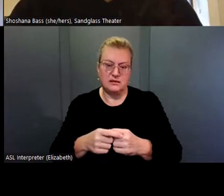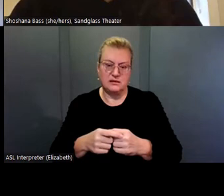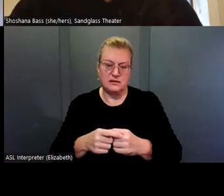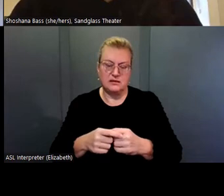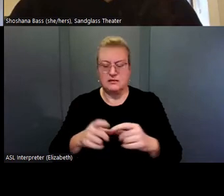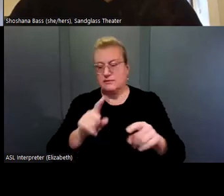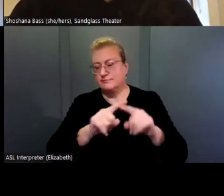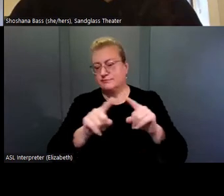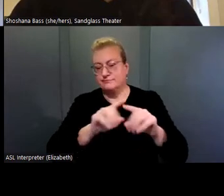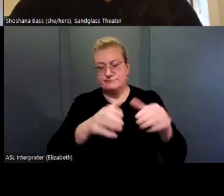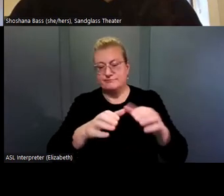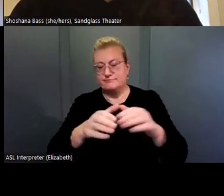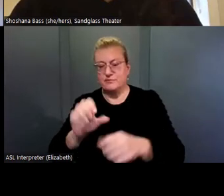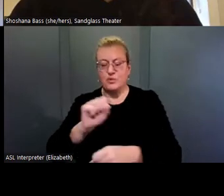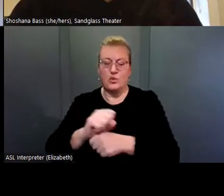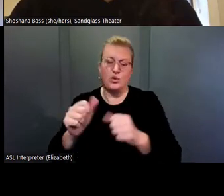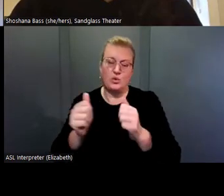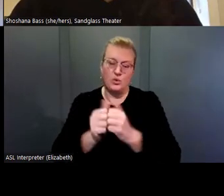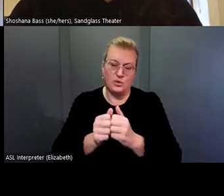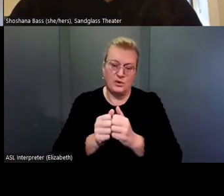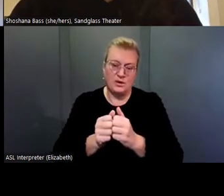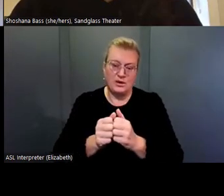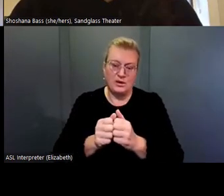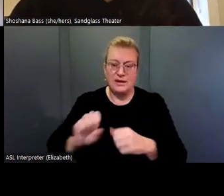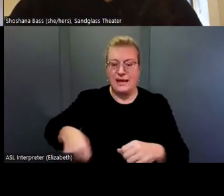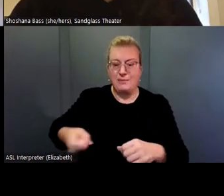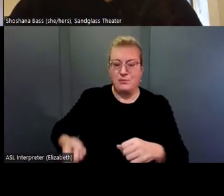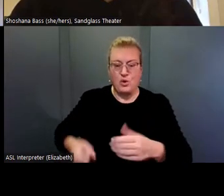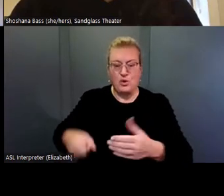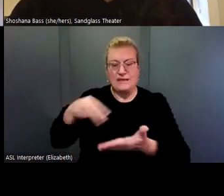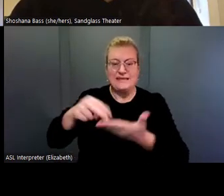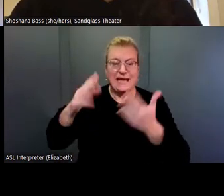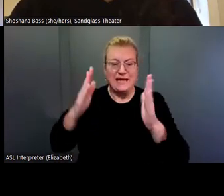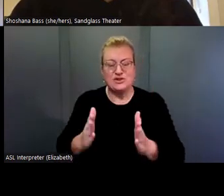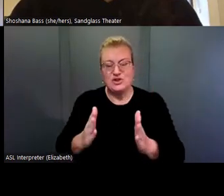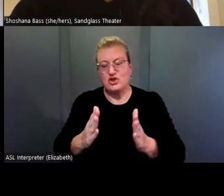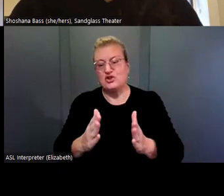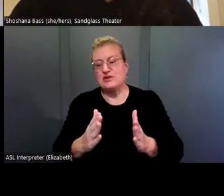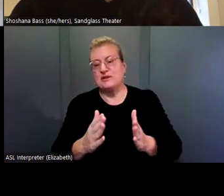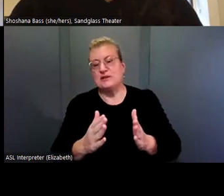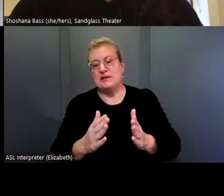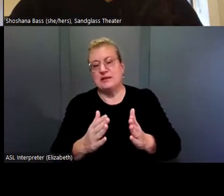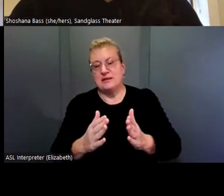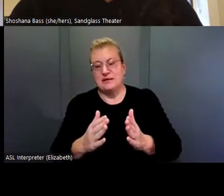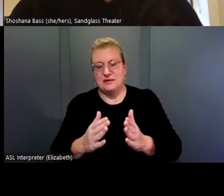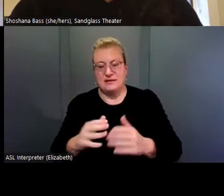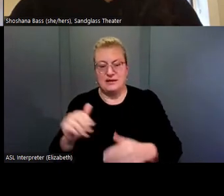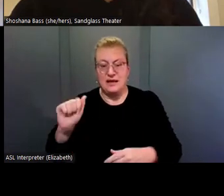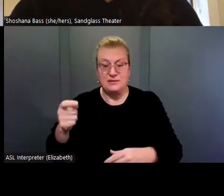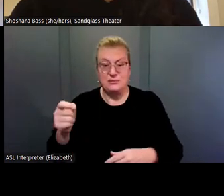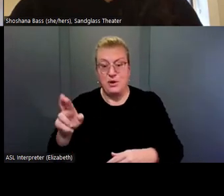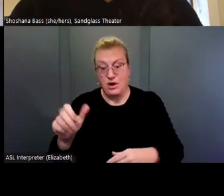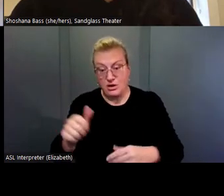working with some Cambodian dancers and the apsara. And I'm like, "Oh, yeah, apsara."